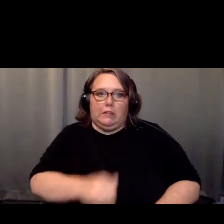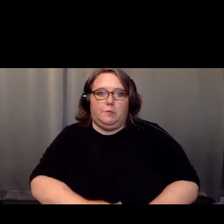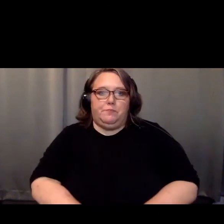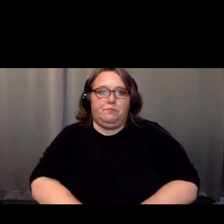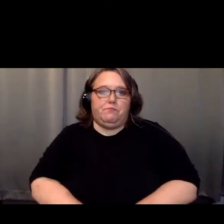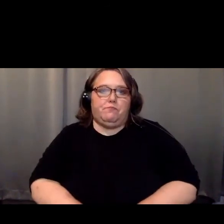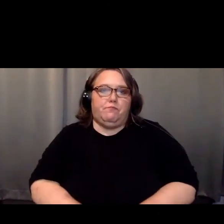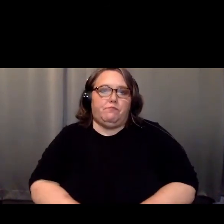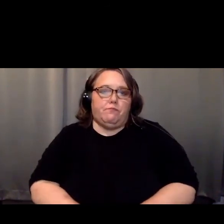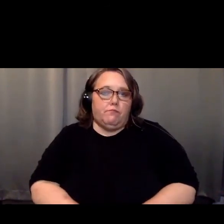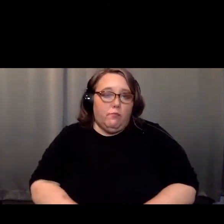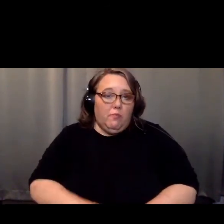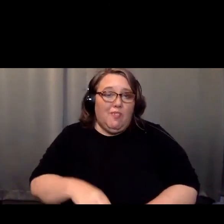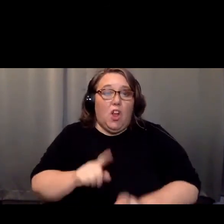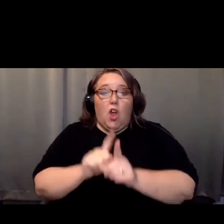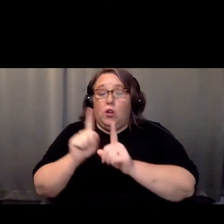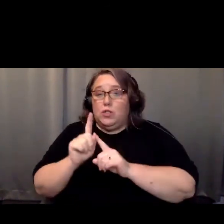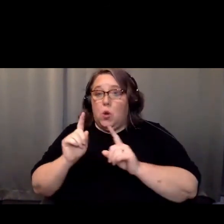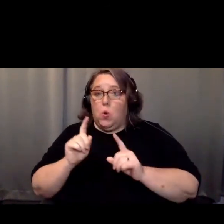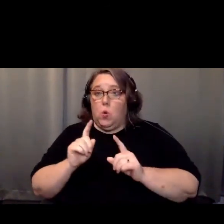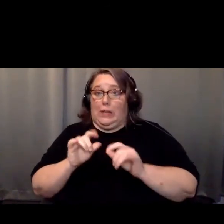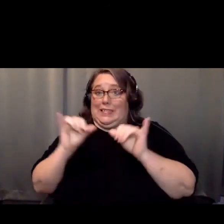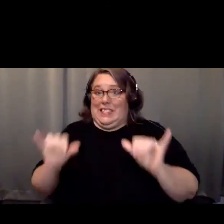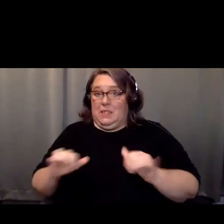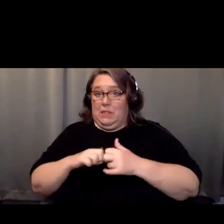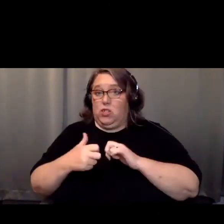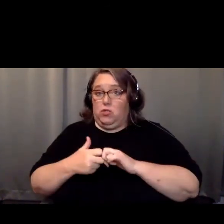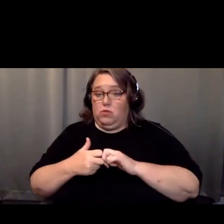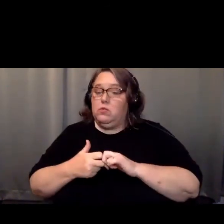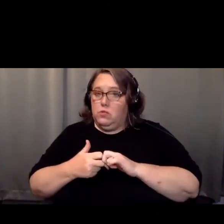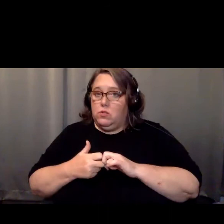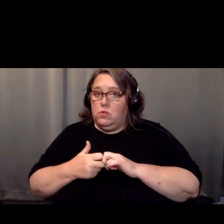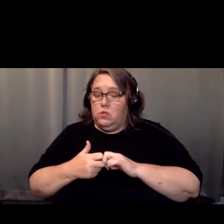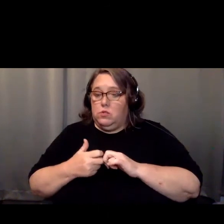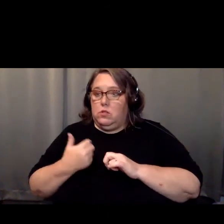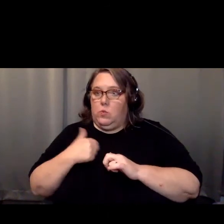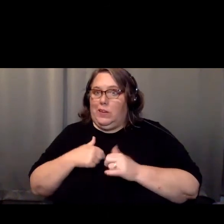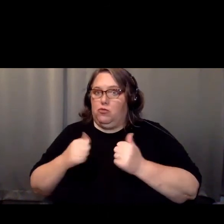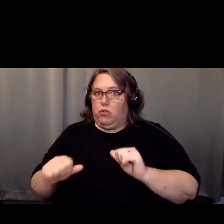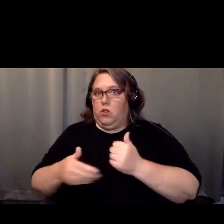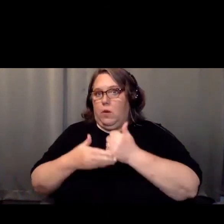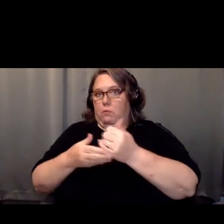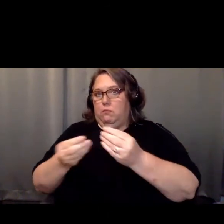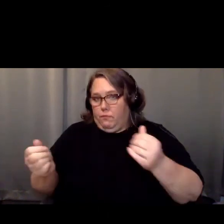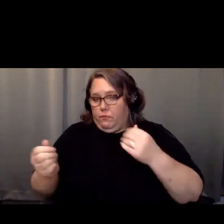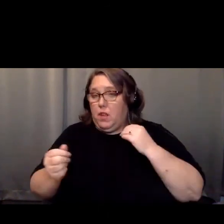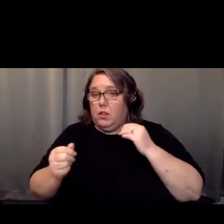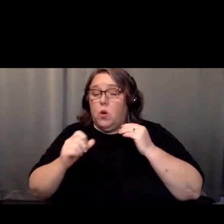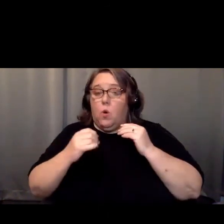at a systemic level, meaning that we might work with a number of clients that are experiencing a similar issue.